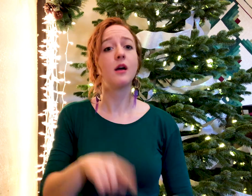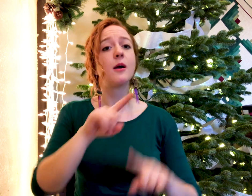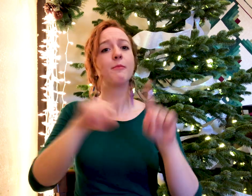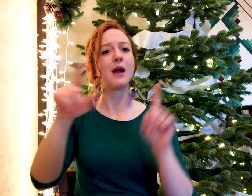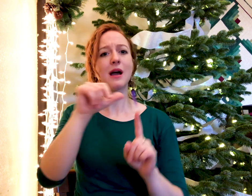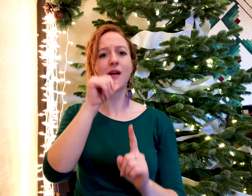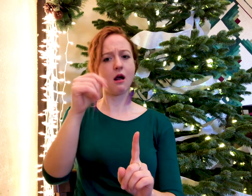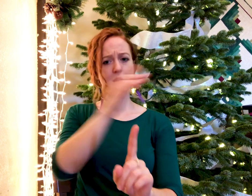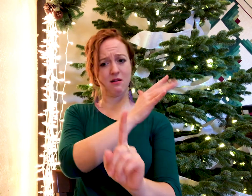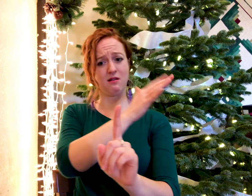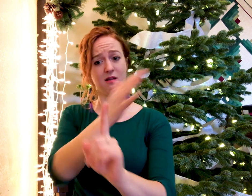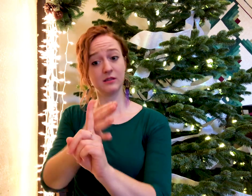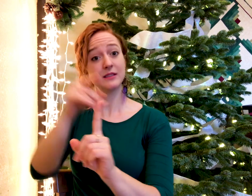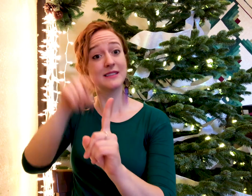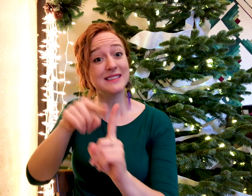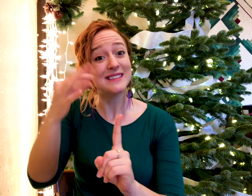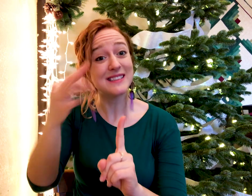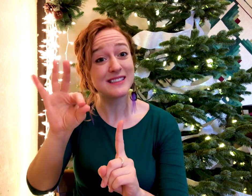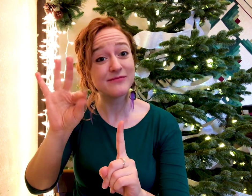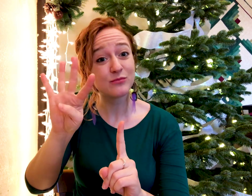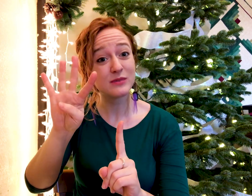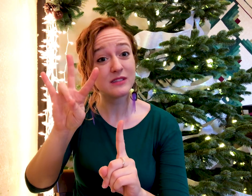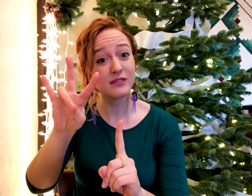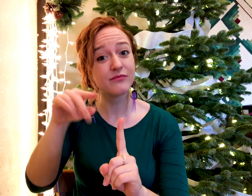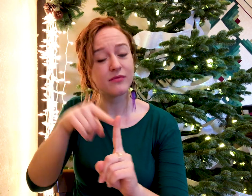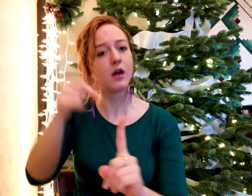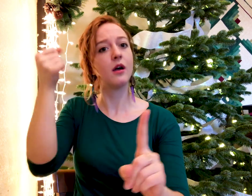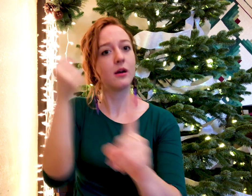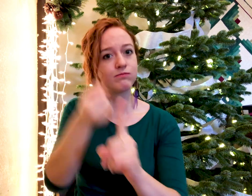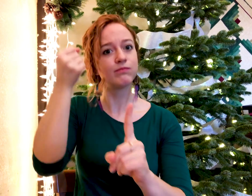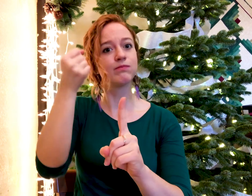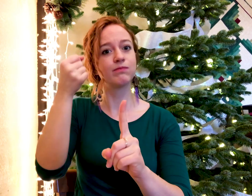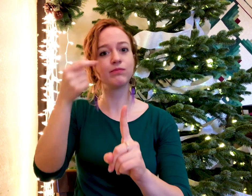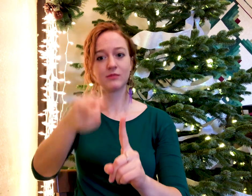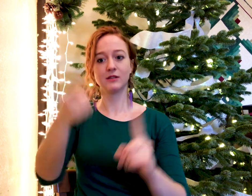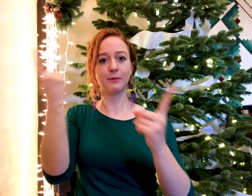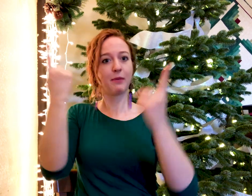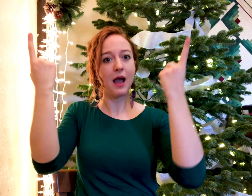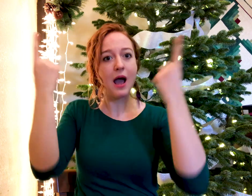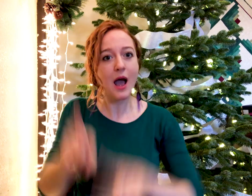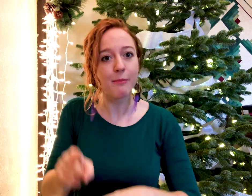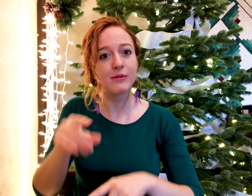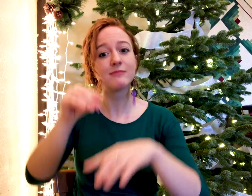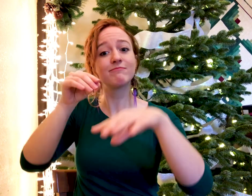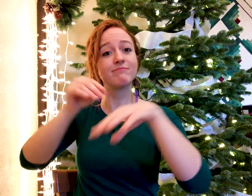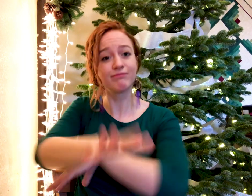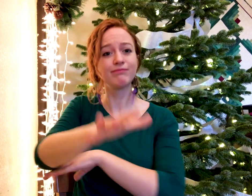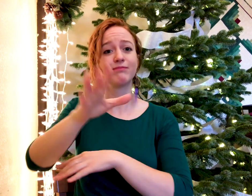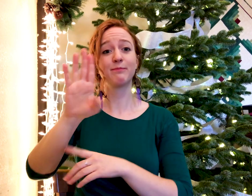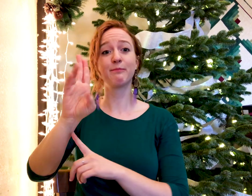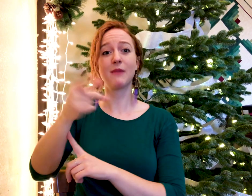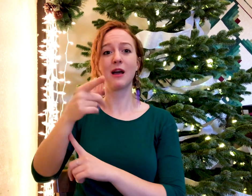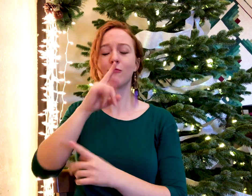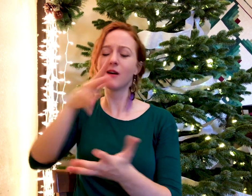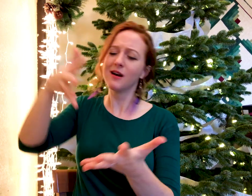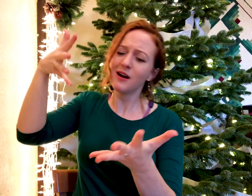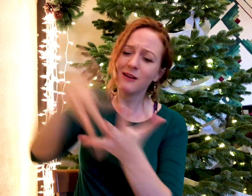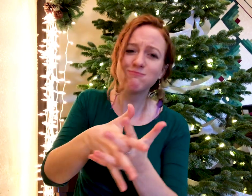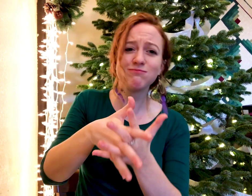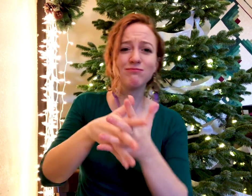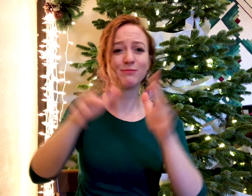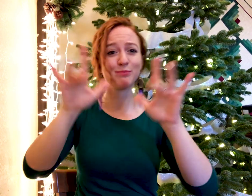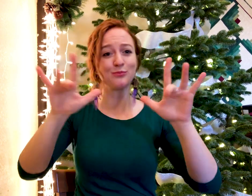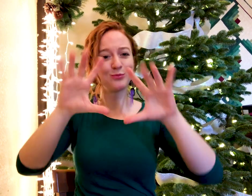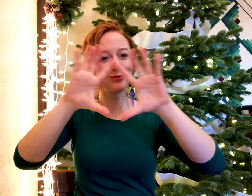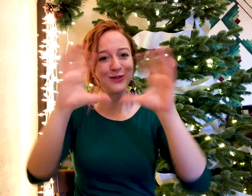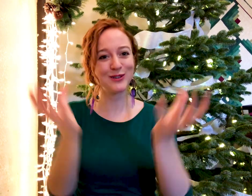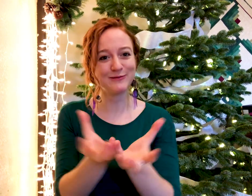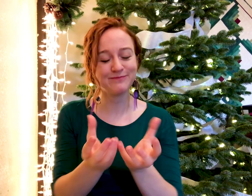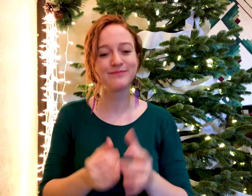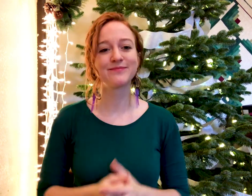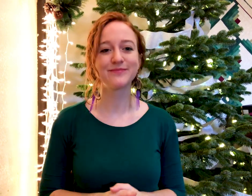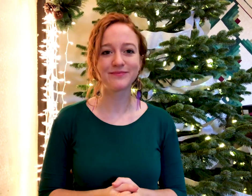It wasn’t until 1947 that the word became widespread in the computing world.